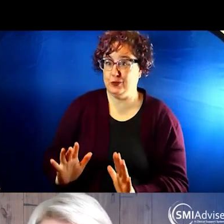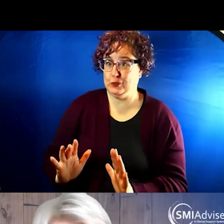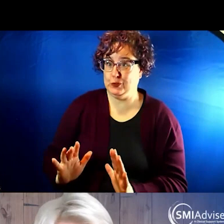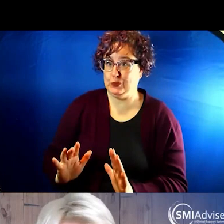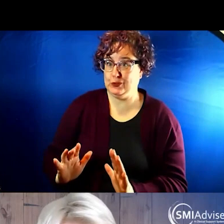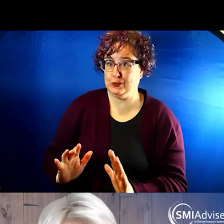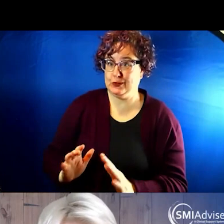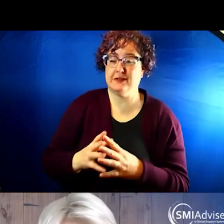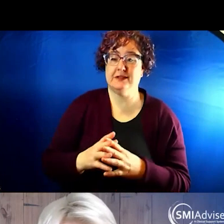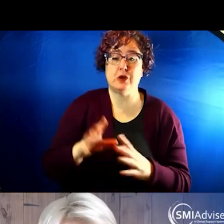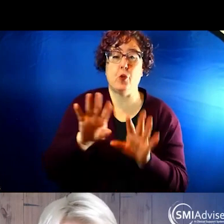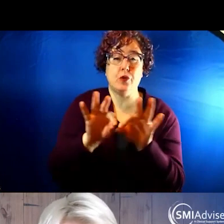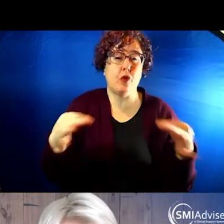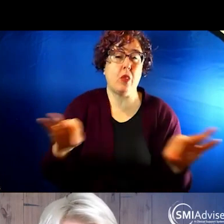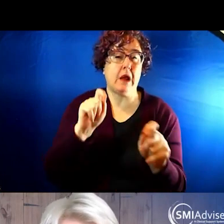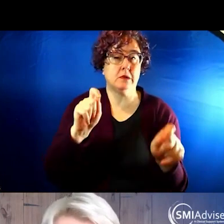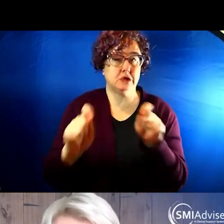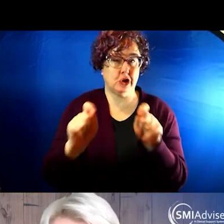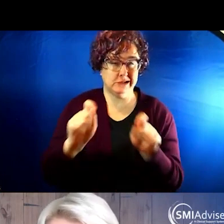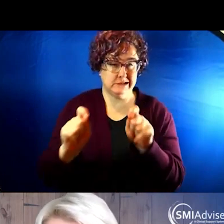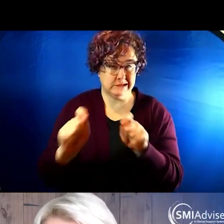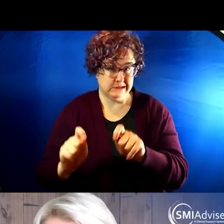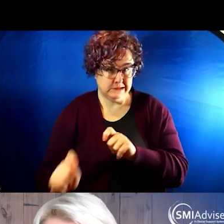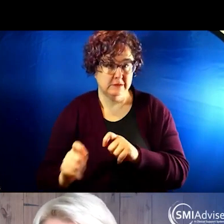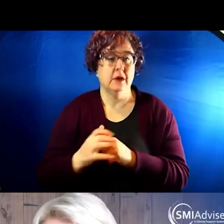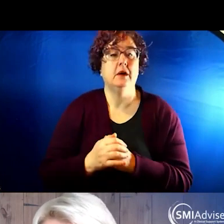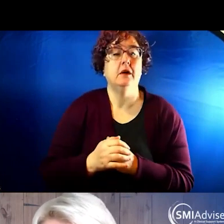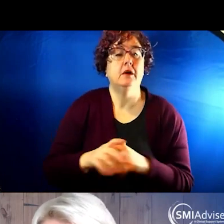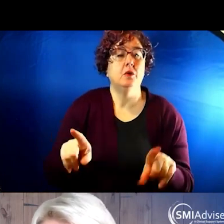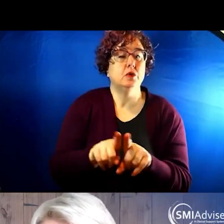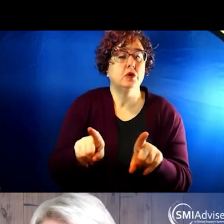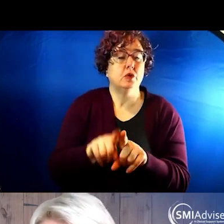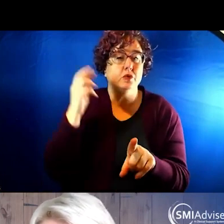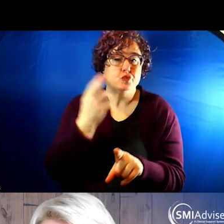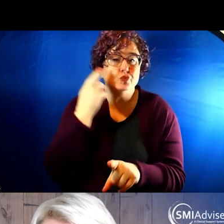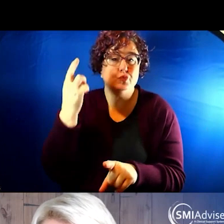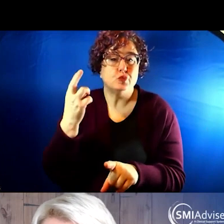SO WE MADE CHANGES AND WE NEEDED LOCAL CONNECTIONS.